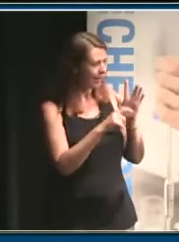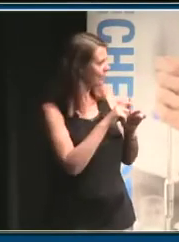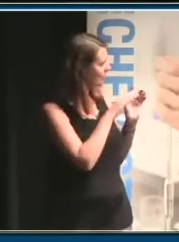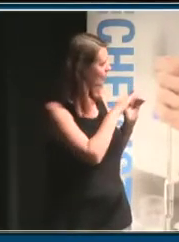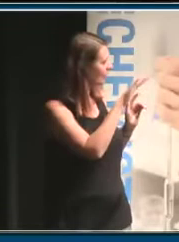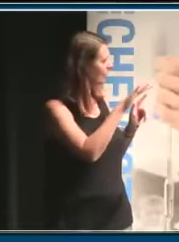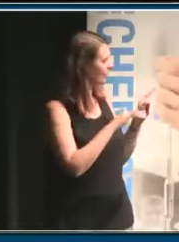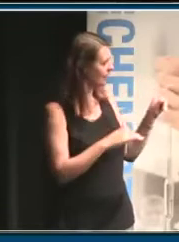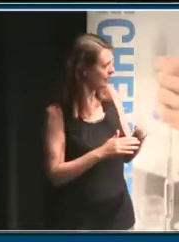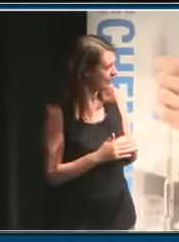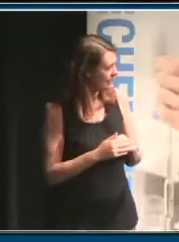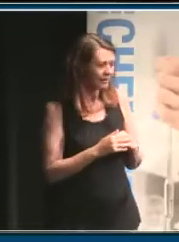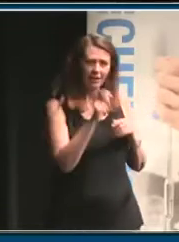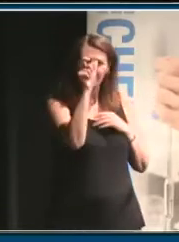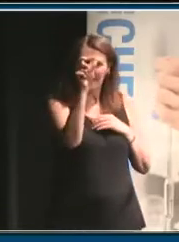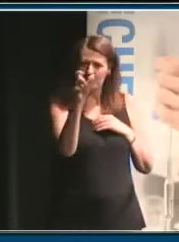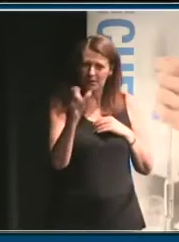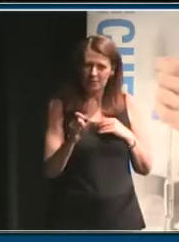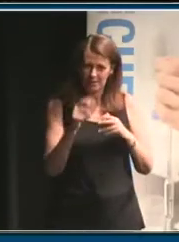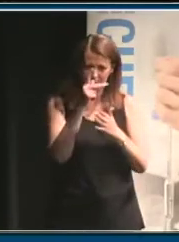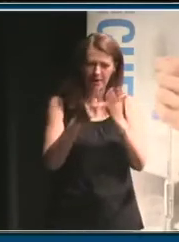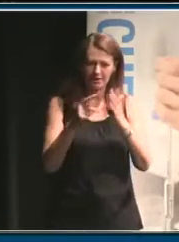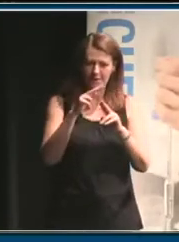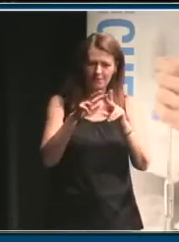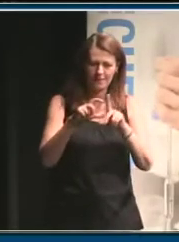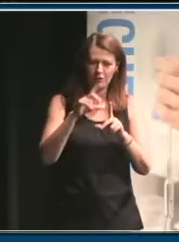pieces these acronyms a piece of the federal legislation saying if you're using this that